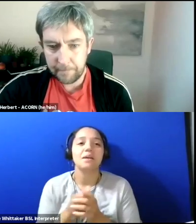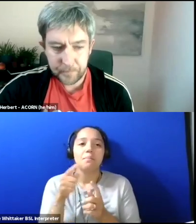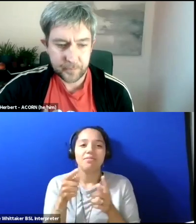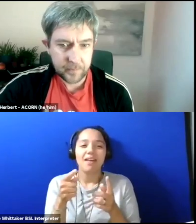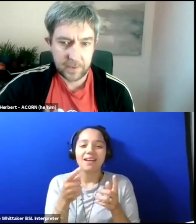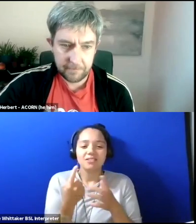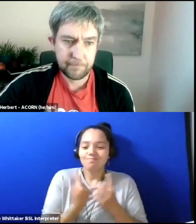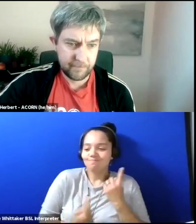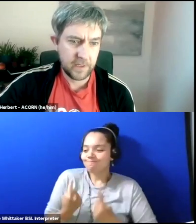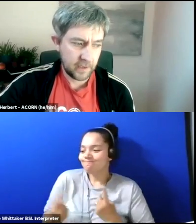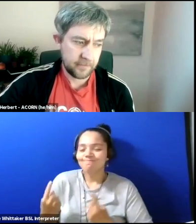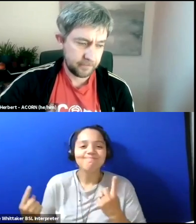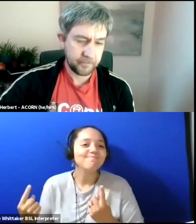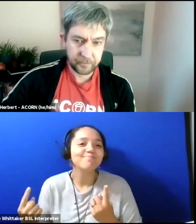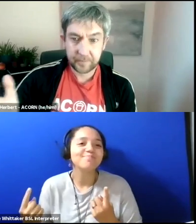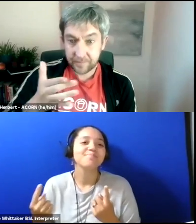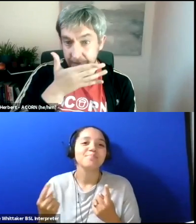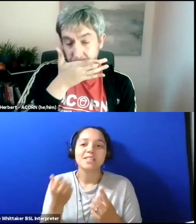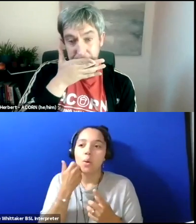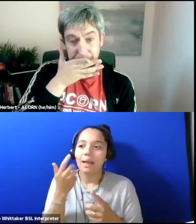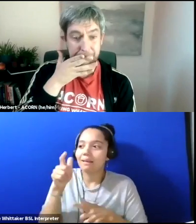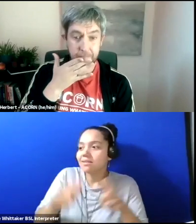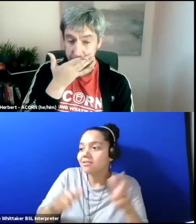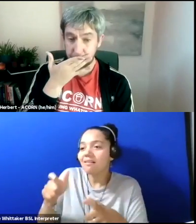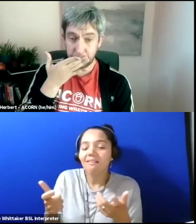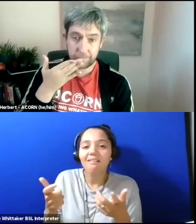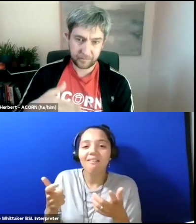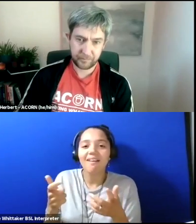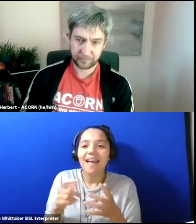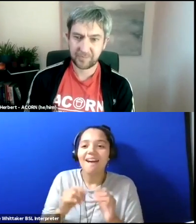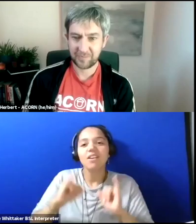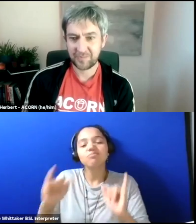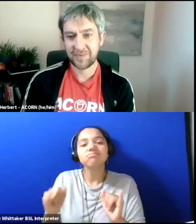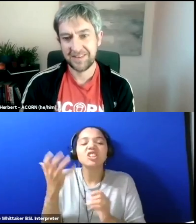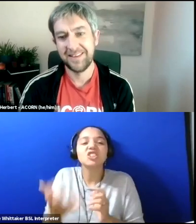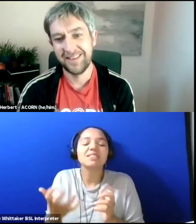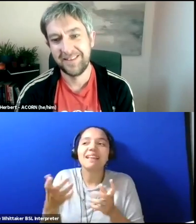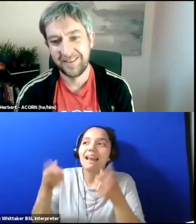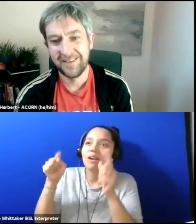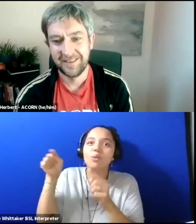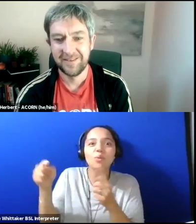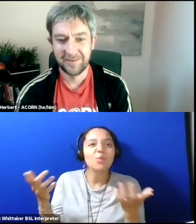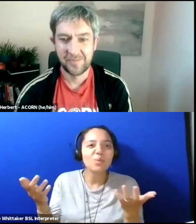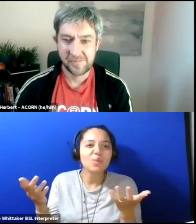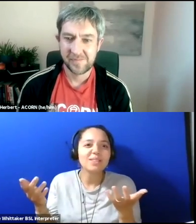isolated way, like you say, oh, everyone's got a shitty landlord, which I feel like is something that– in Bristol there's obviously a lot of